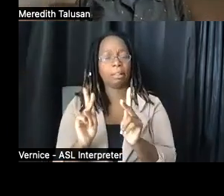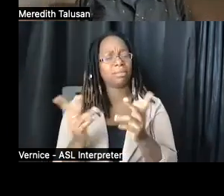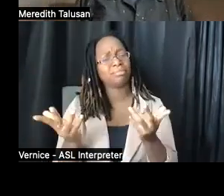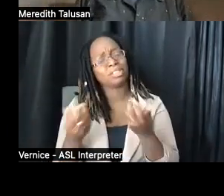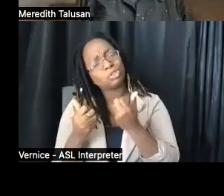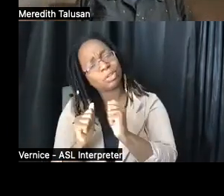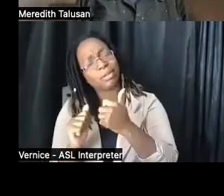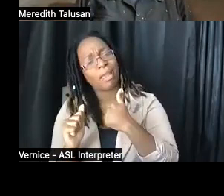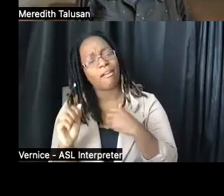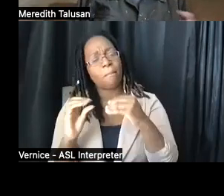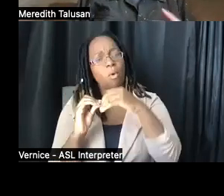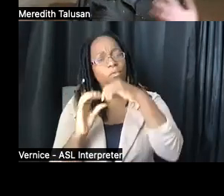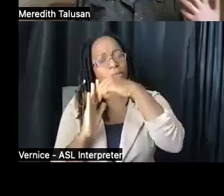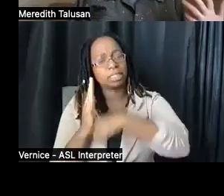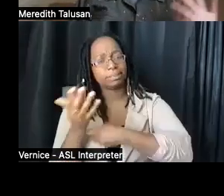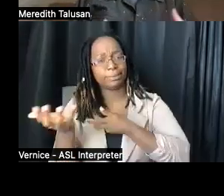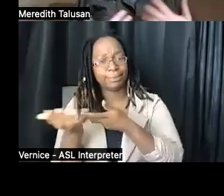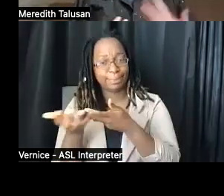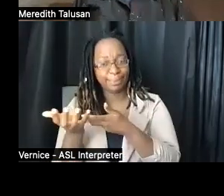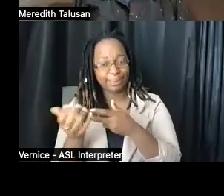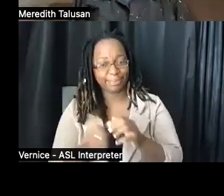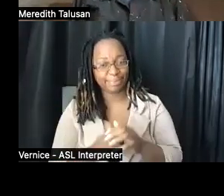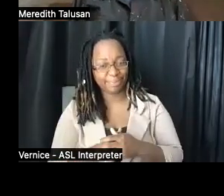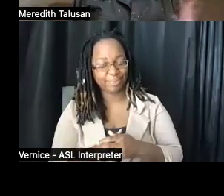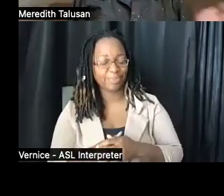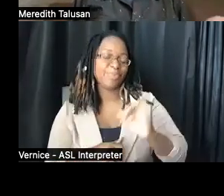So, I usually only talk to a few people rather than trying